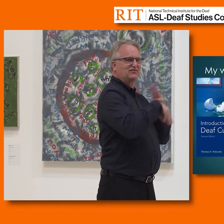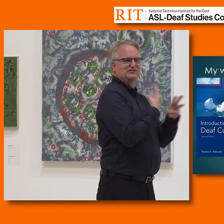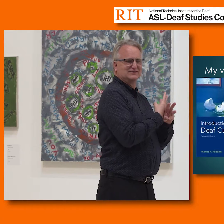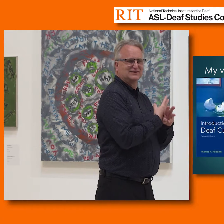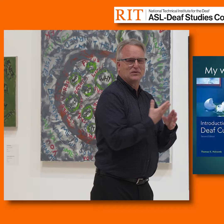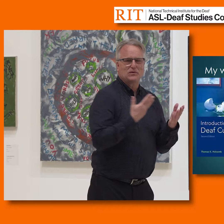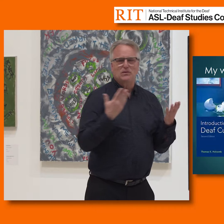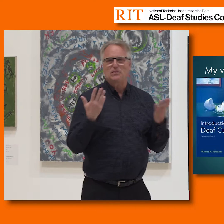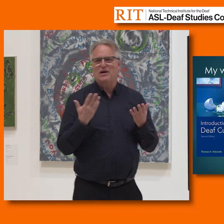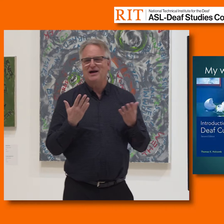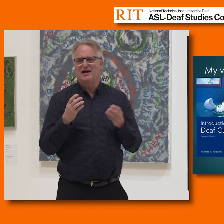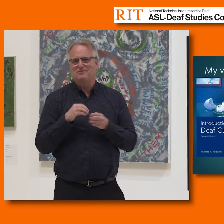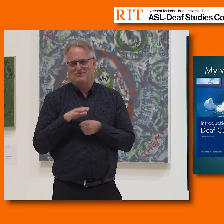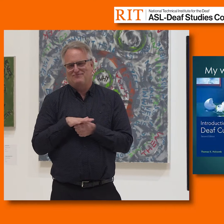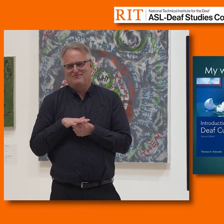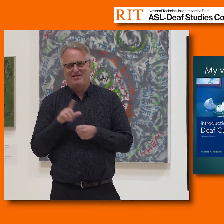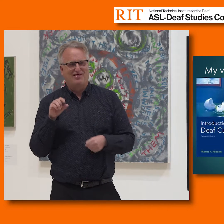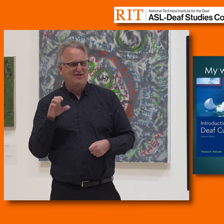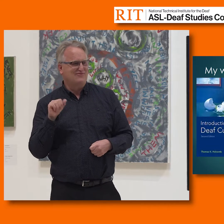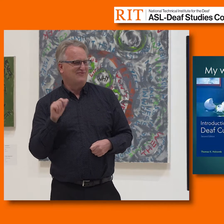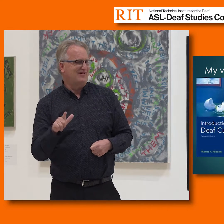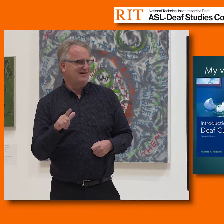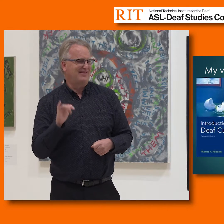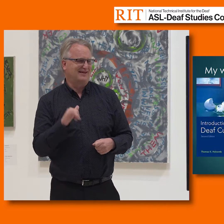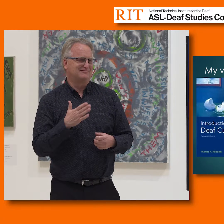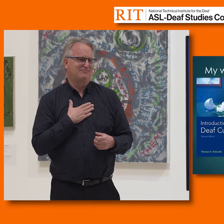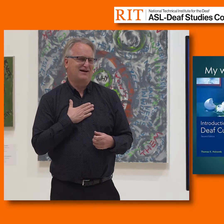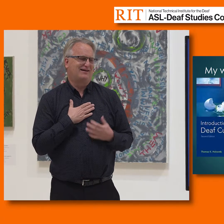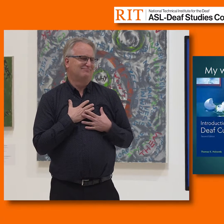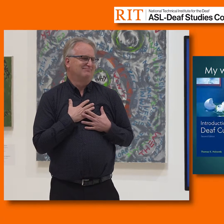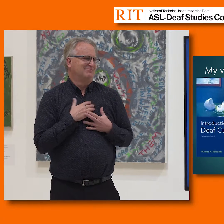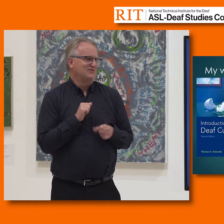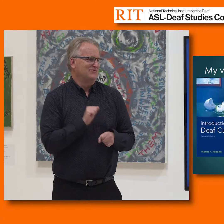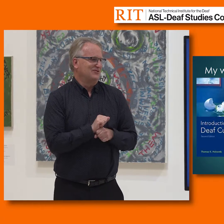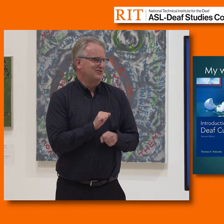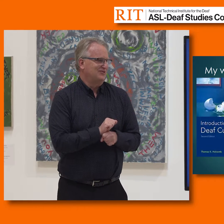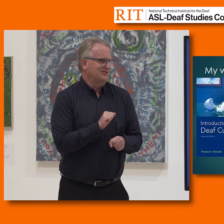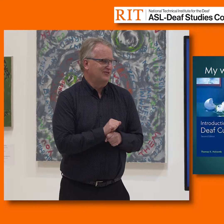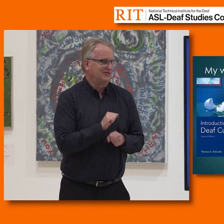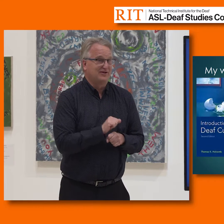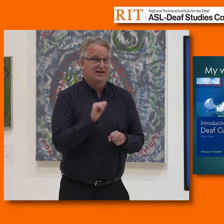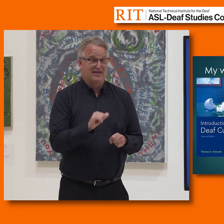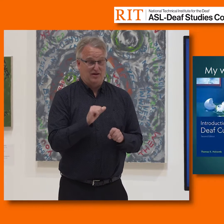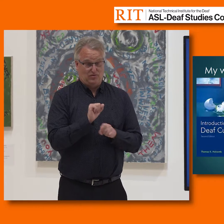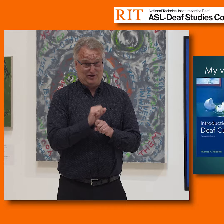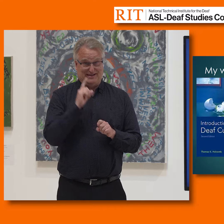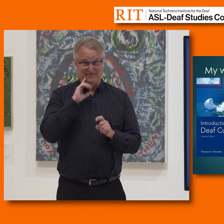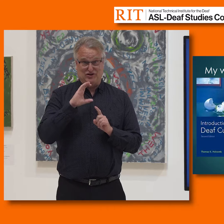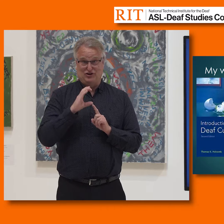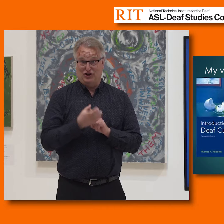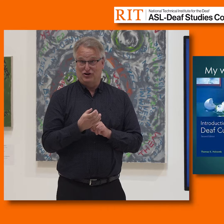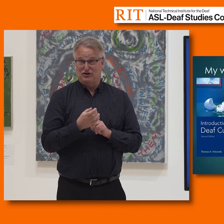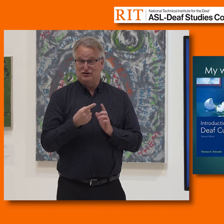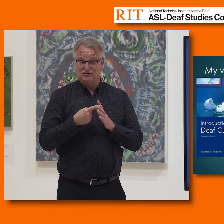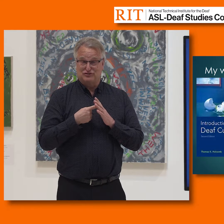on what Deaf culture means, and so, not just globally but even locally. So, that's been the joy of my work.